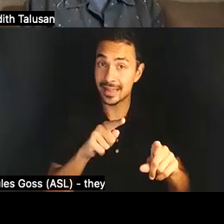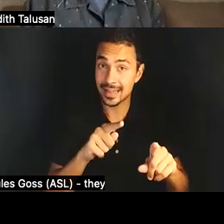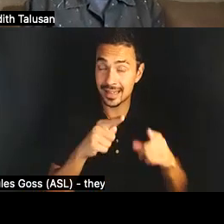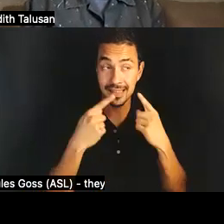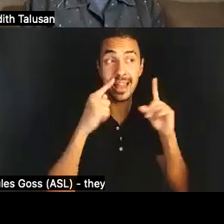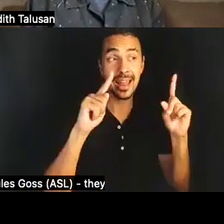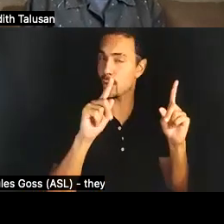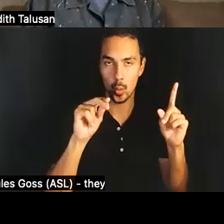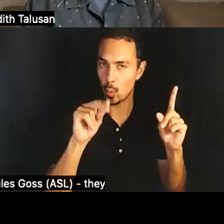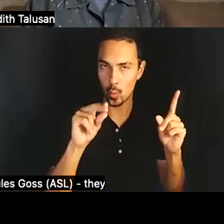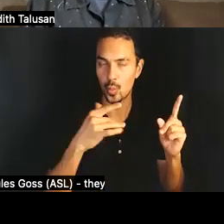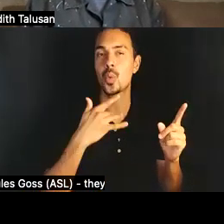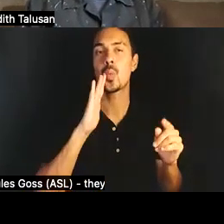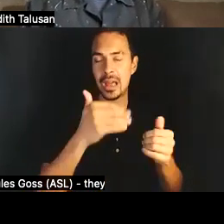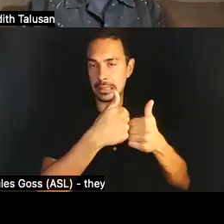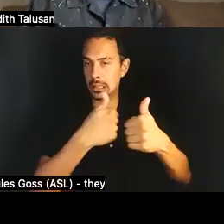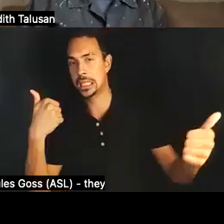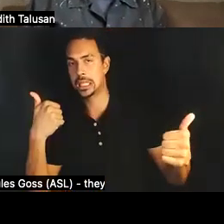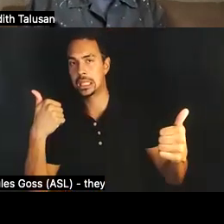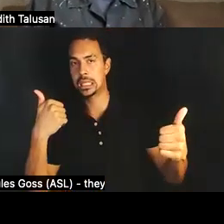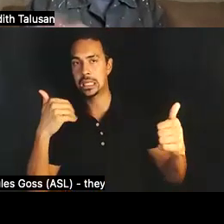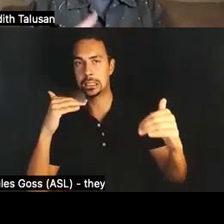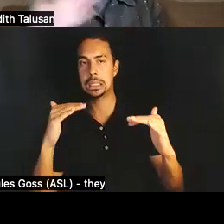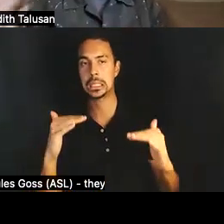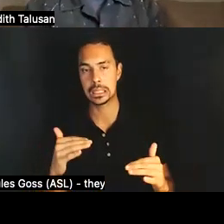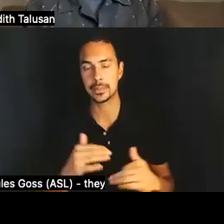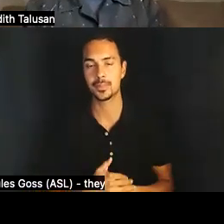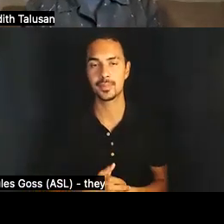to alienate people.